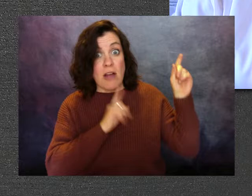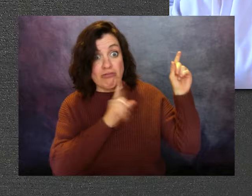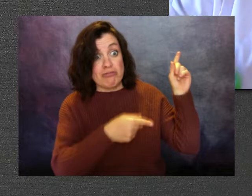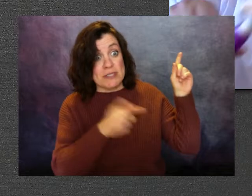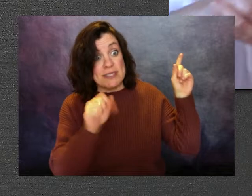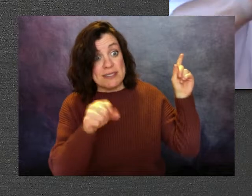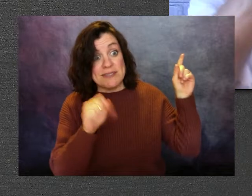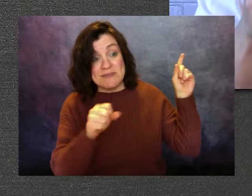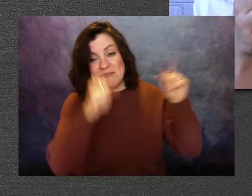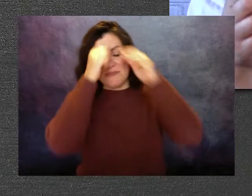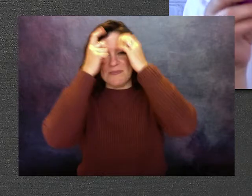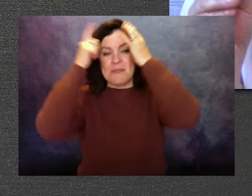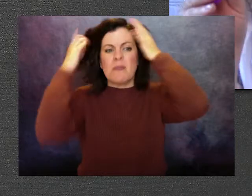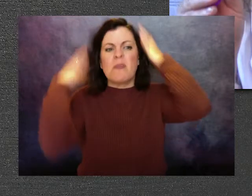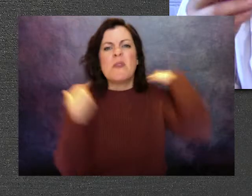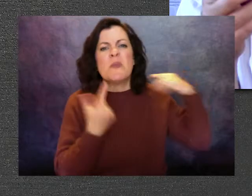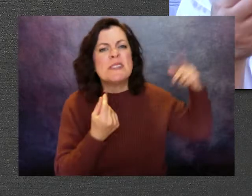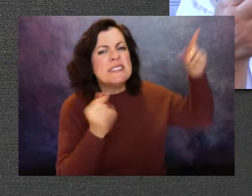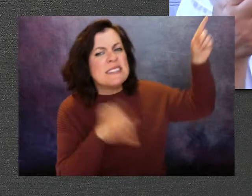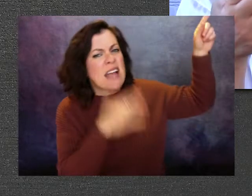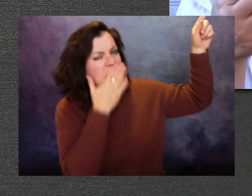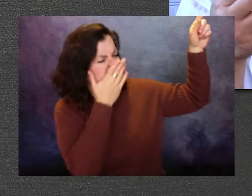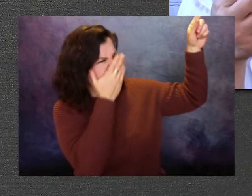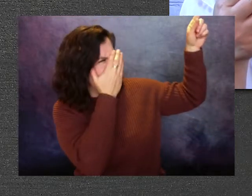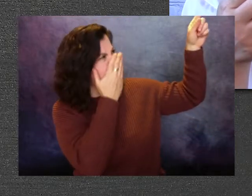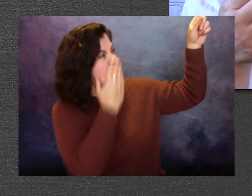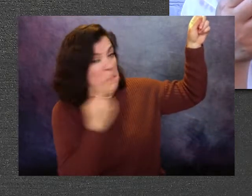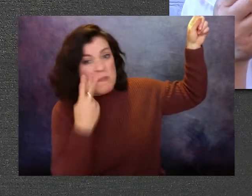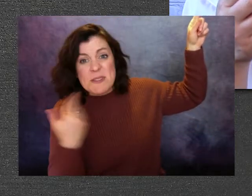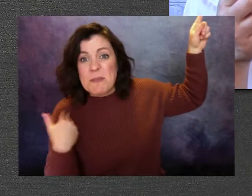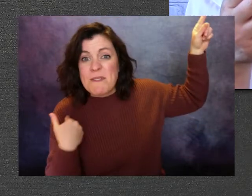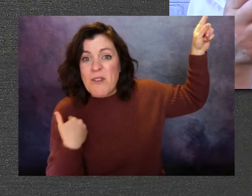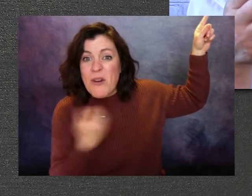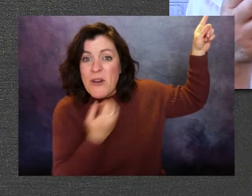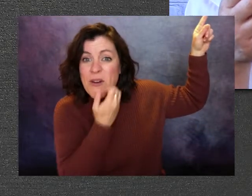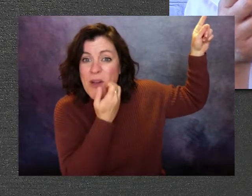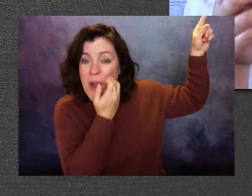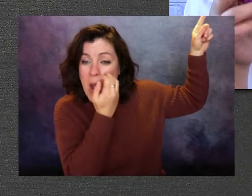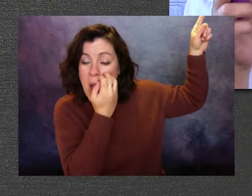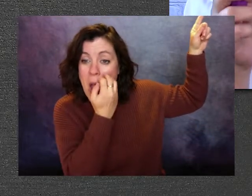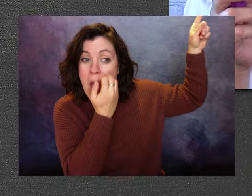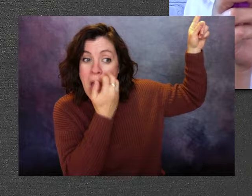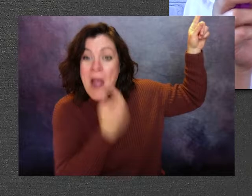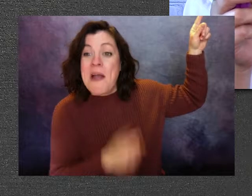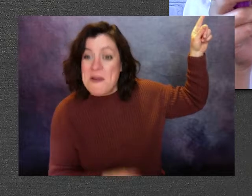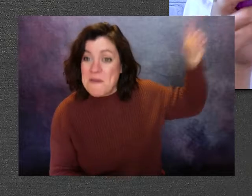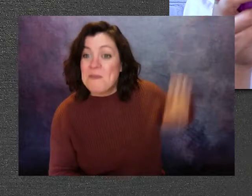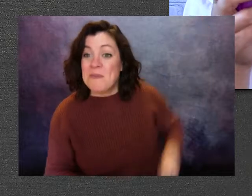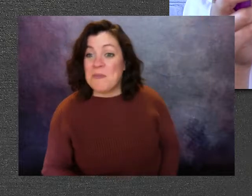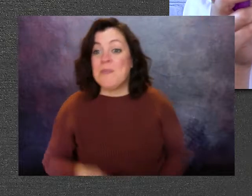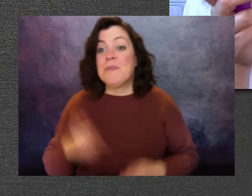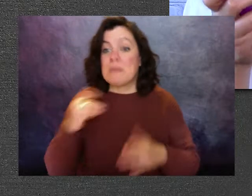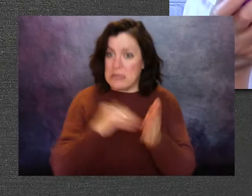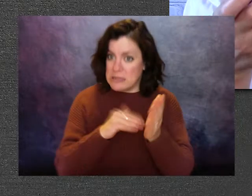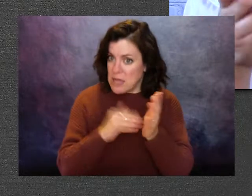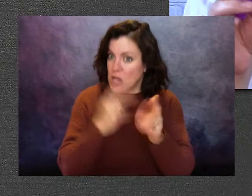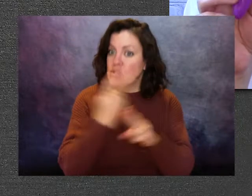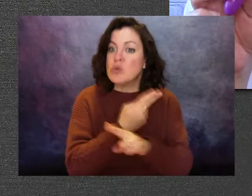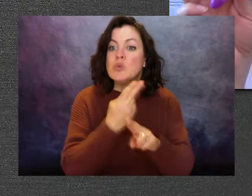Oh, look at this. Have you ever seen something like this before? Doctors use these on humans,